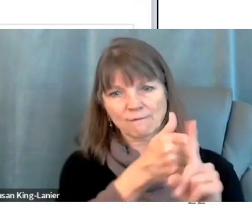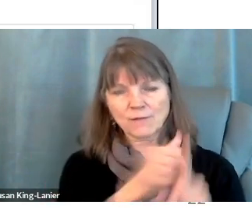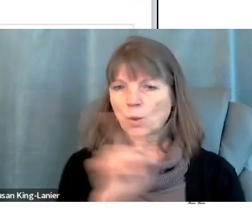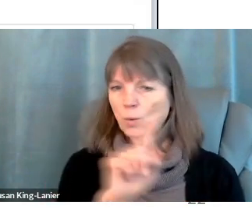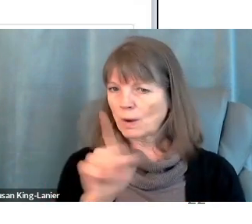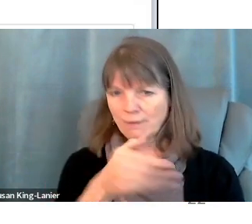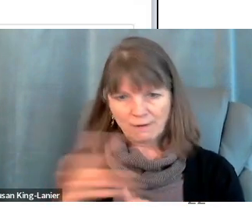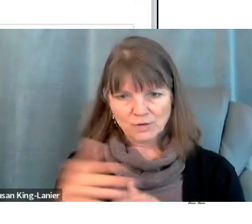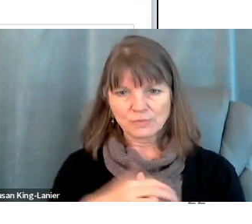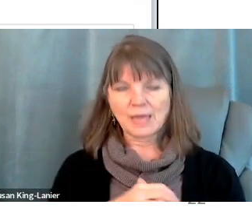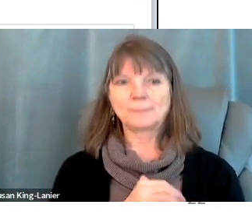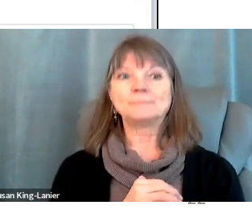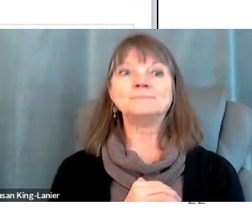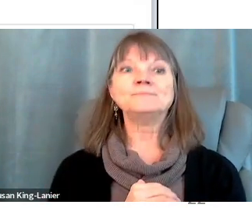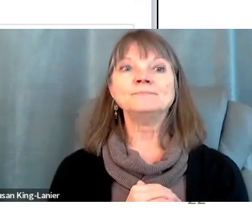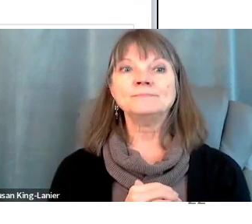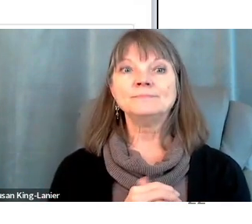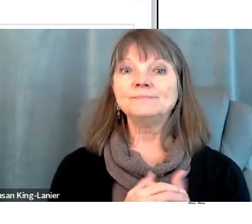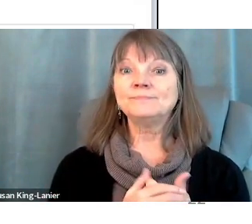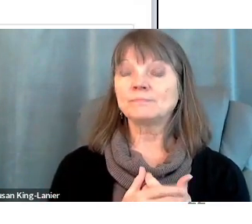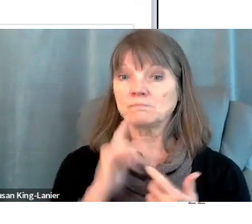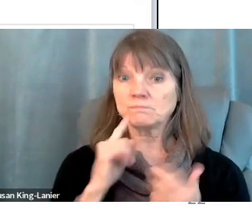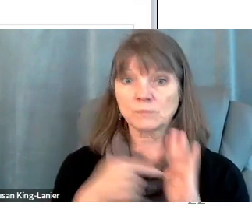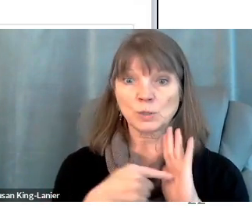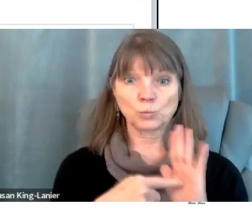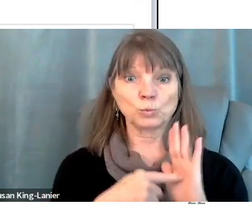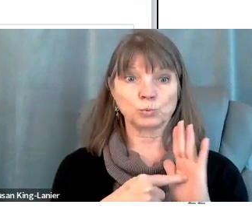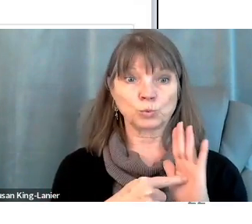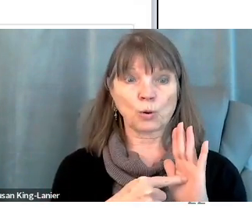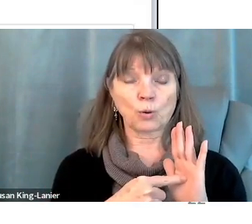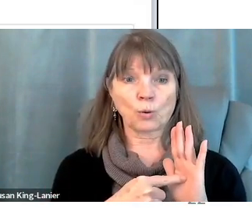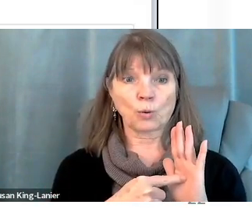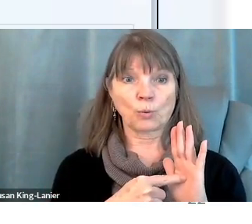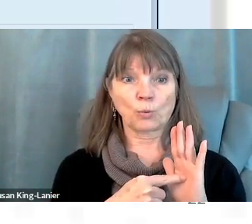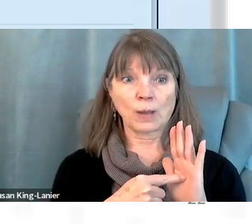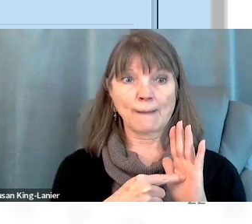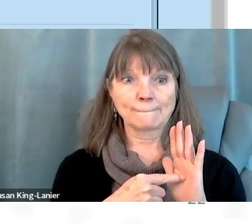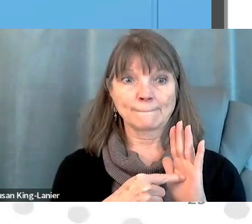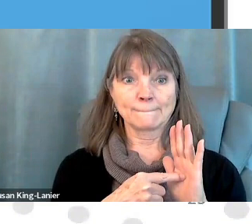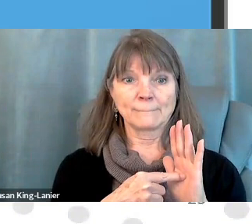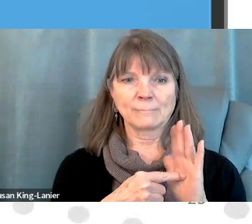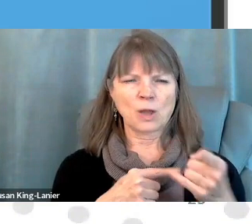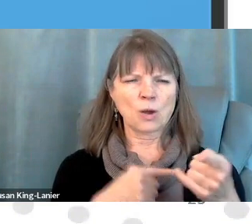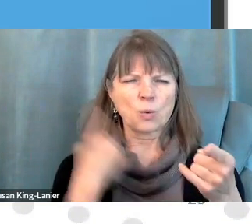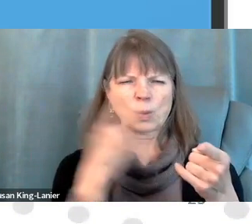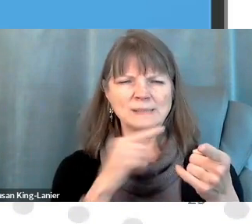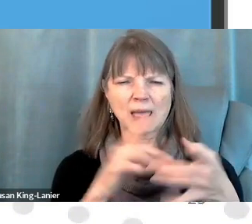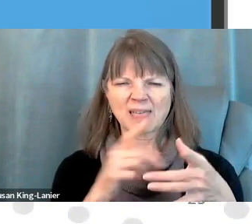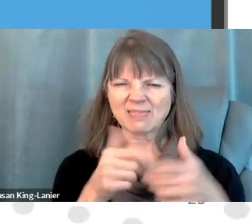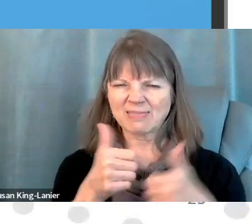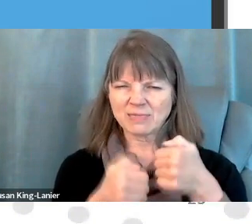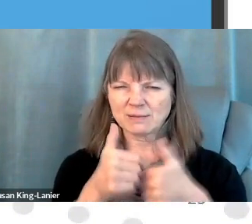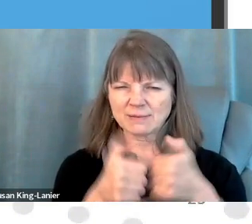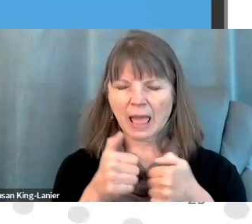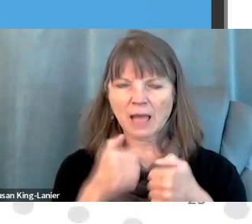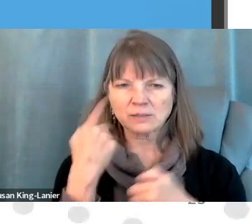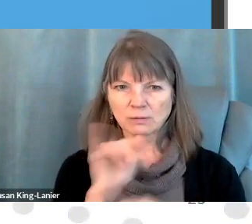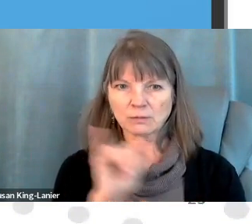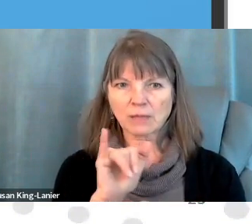Connections app for themselves and just to show you what the text will look like.